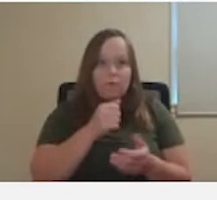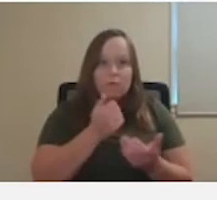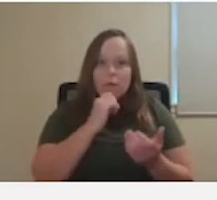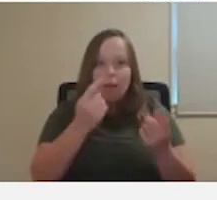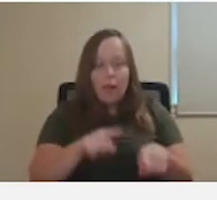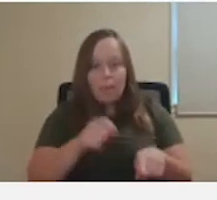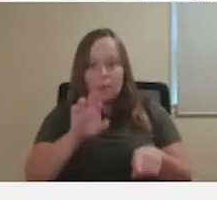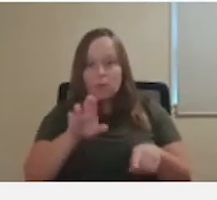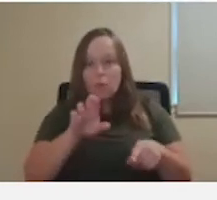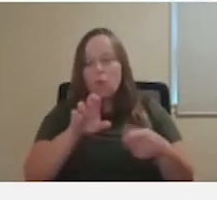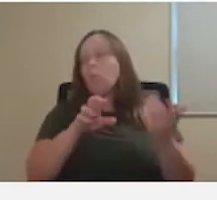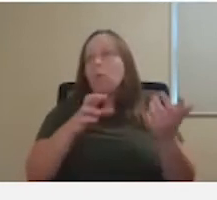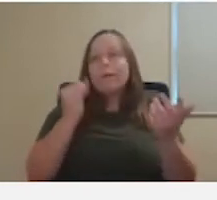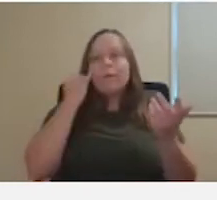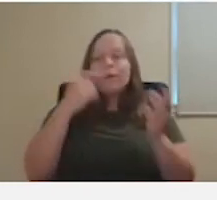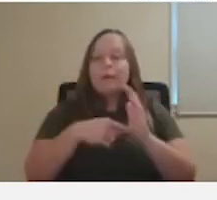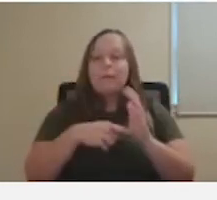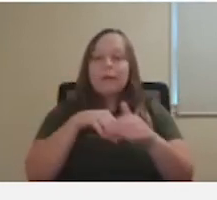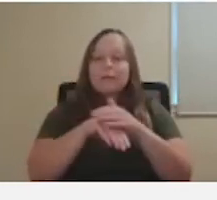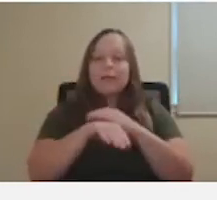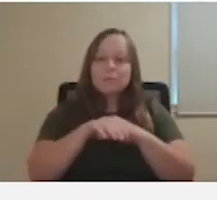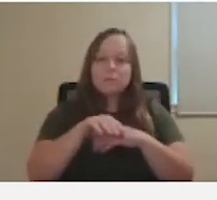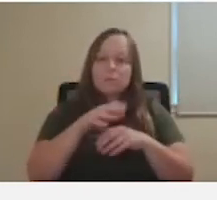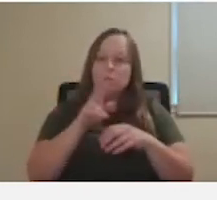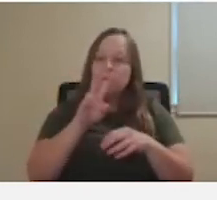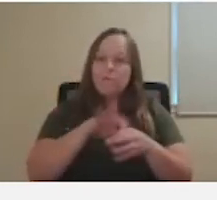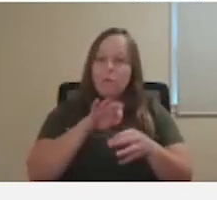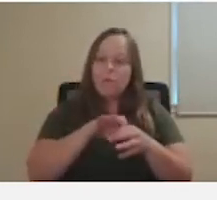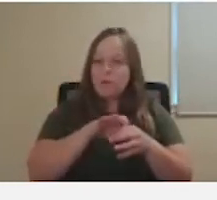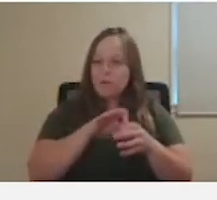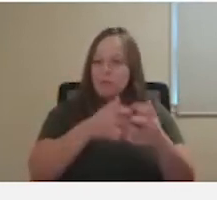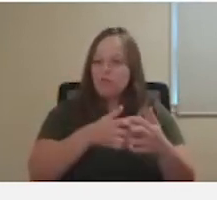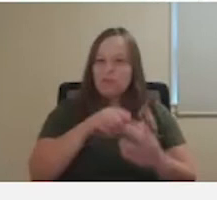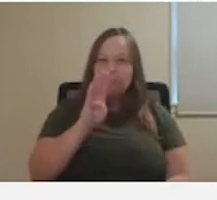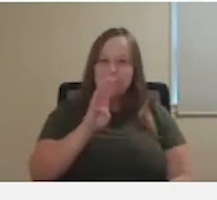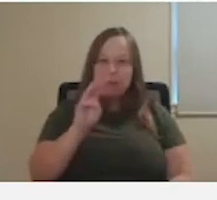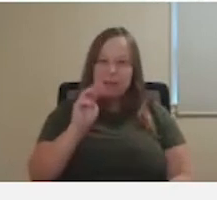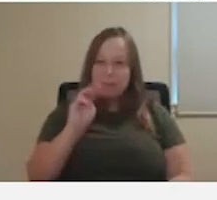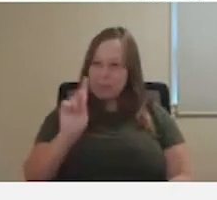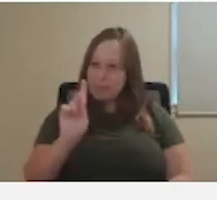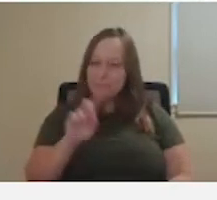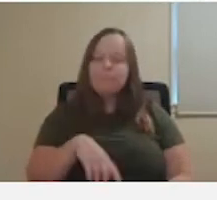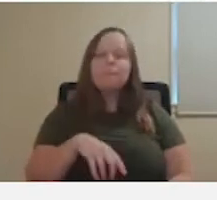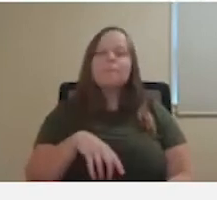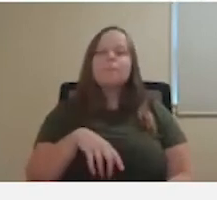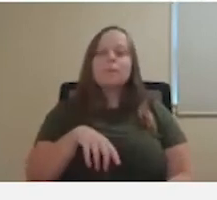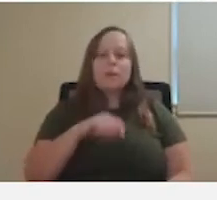for example, the accessible voting machine, also known as the "ballot marking device," was not working.